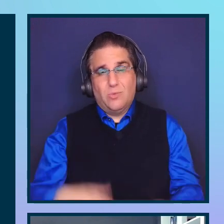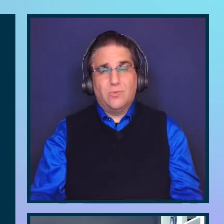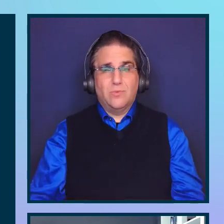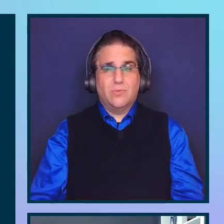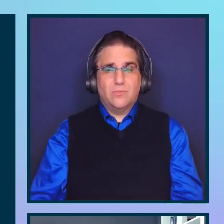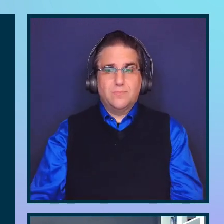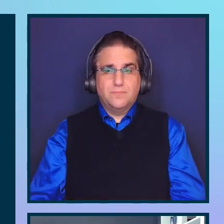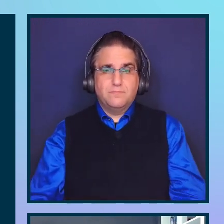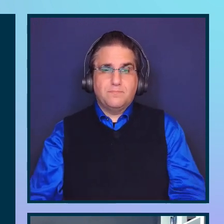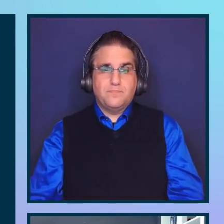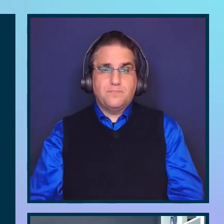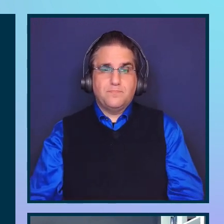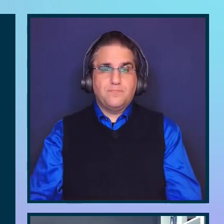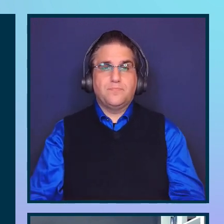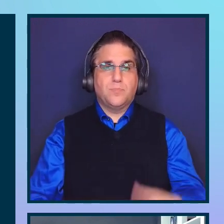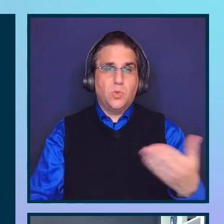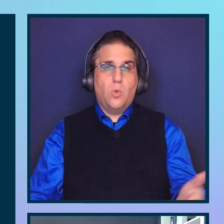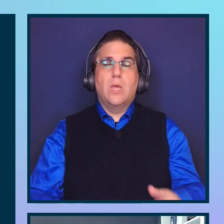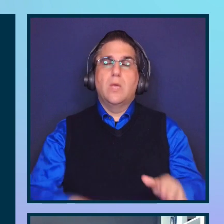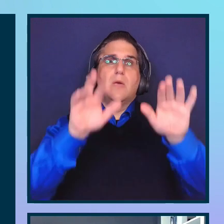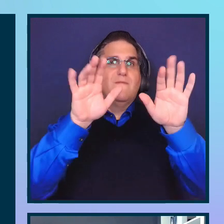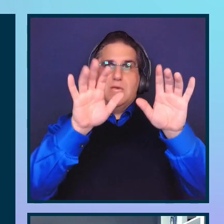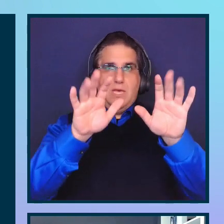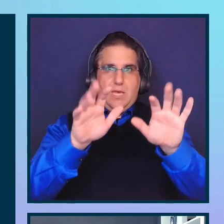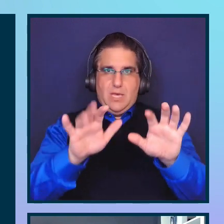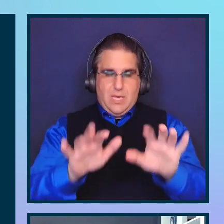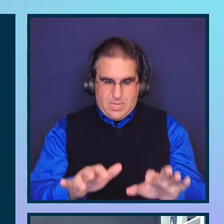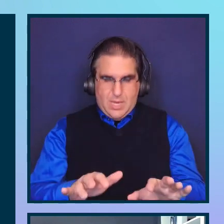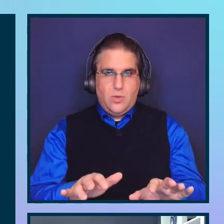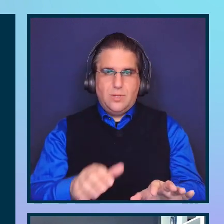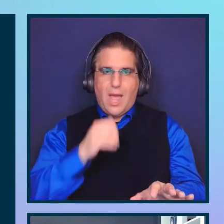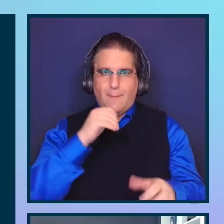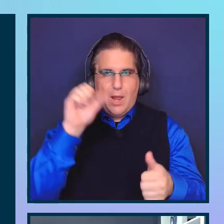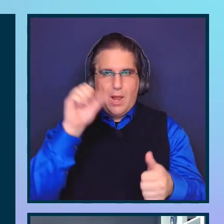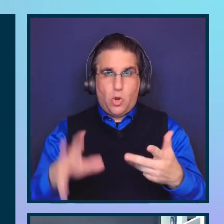Like fill out the form. I'm not gonna go through all of this, but there are two things that I've found